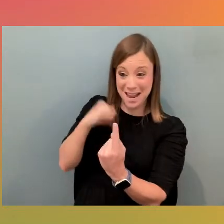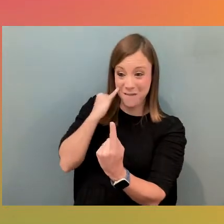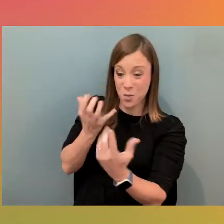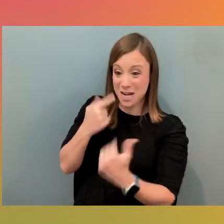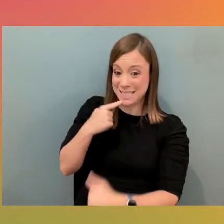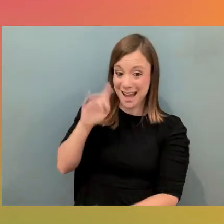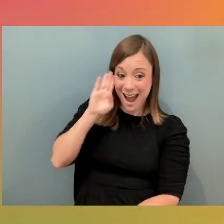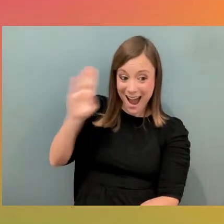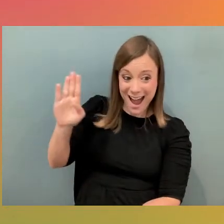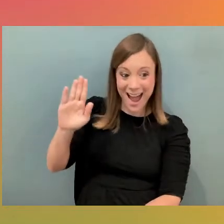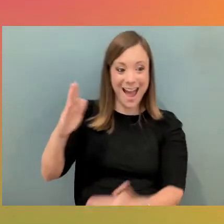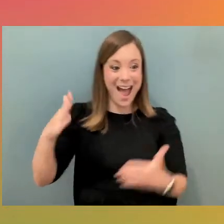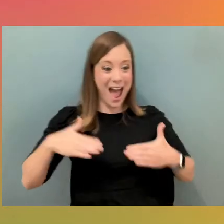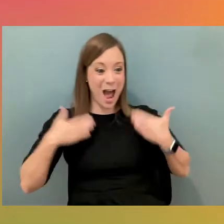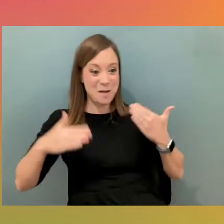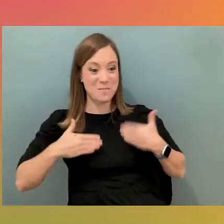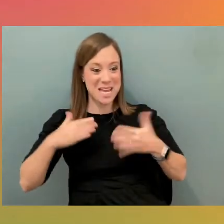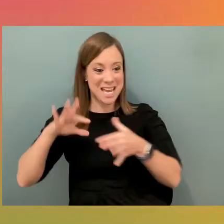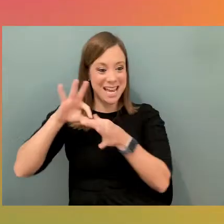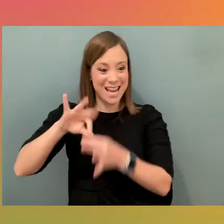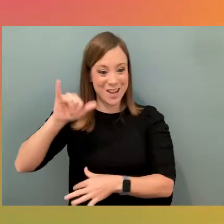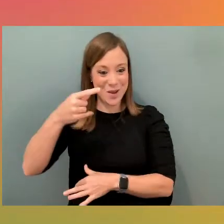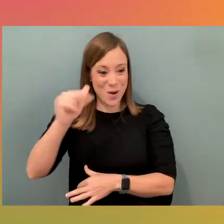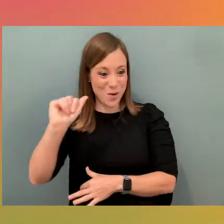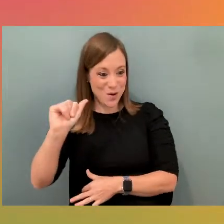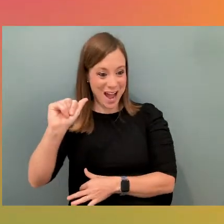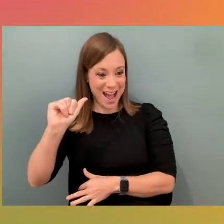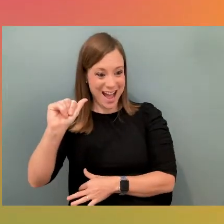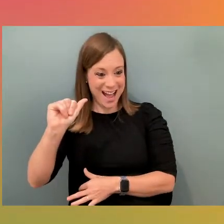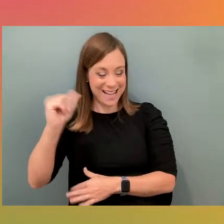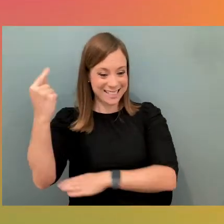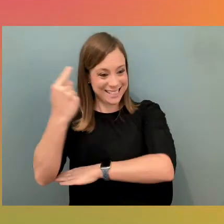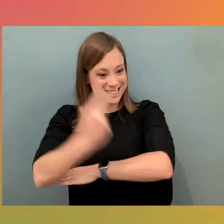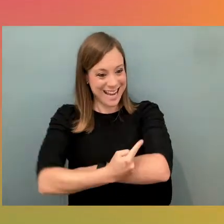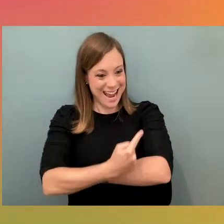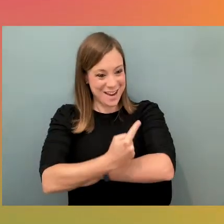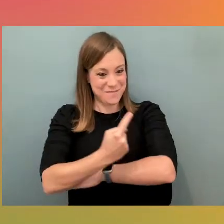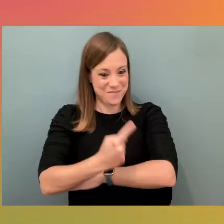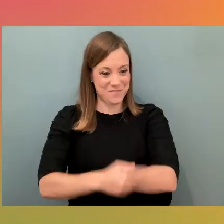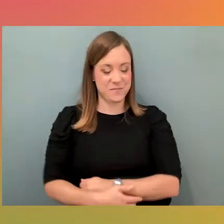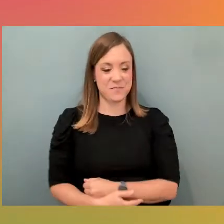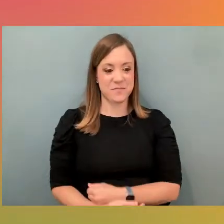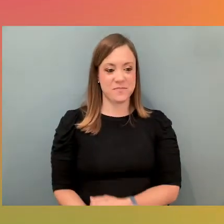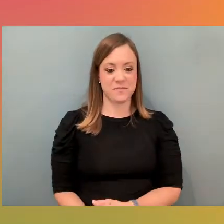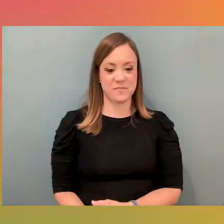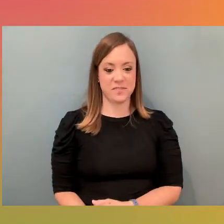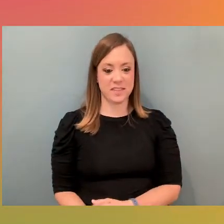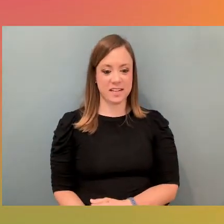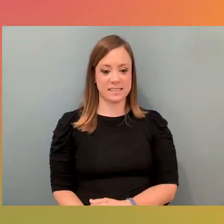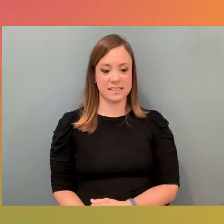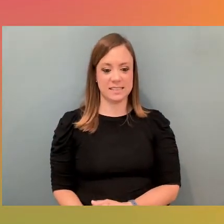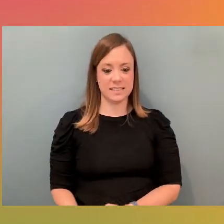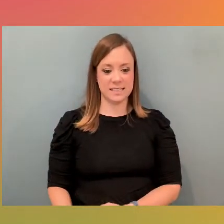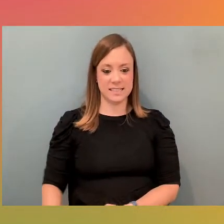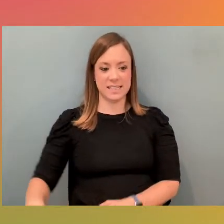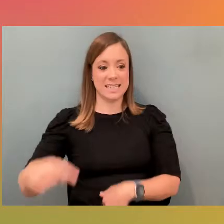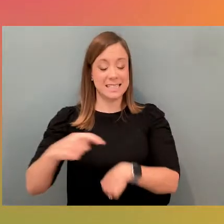BUT THANKS SO MUCH FOR TUNING